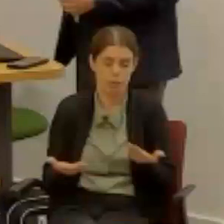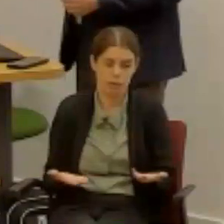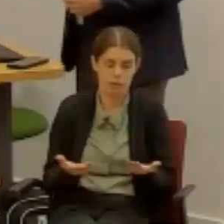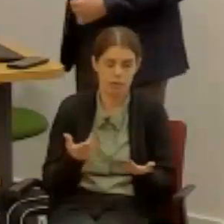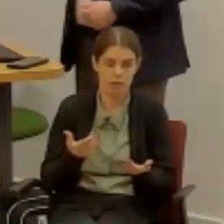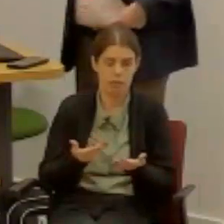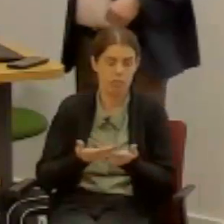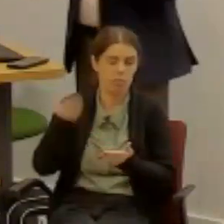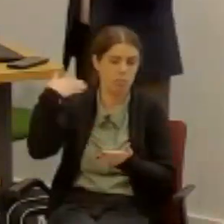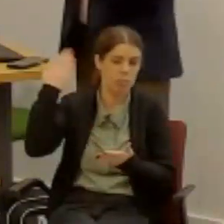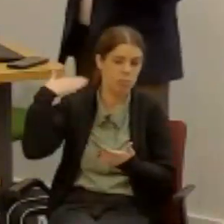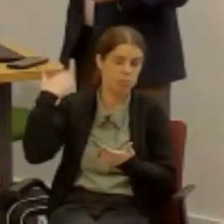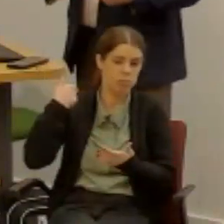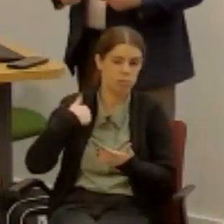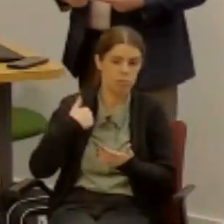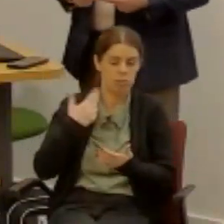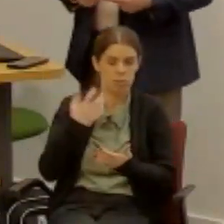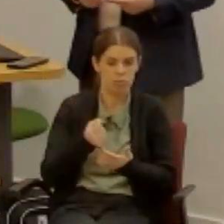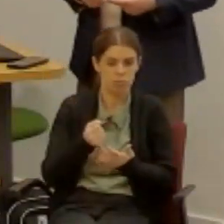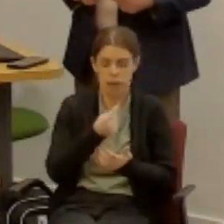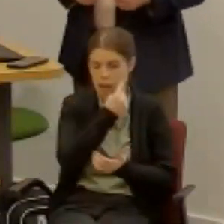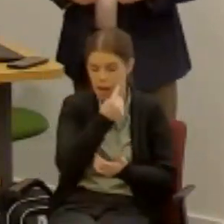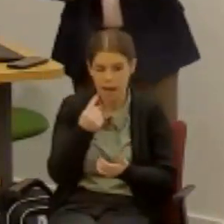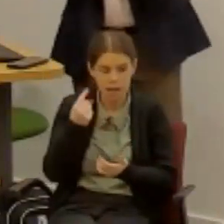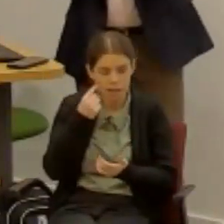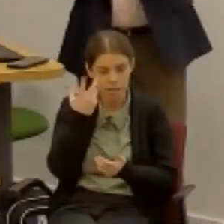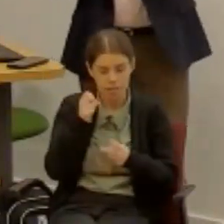so many years ago. as an early translation of some of our evidence, we had this thing called, if and doubt sit